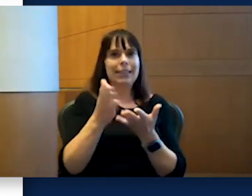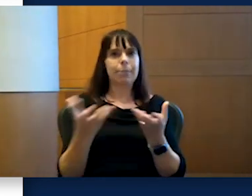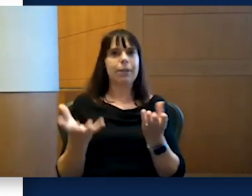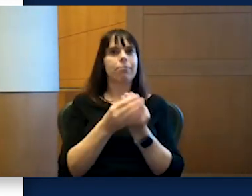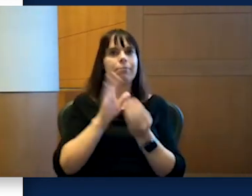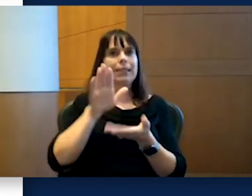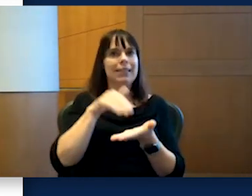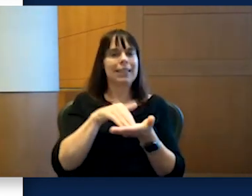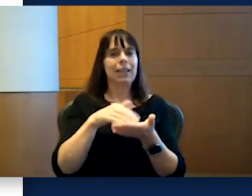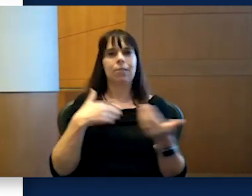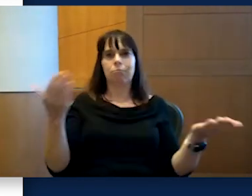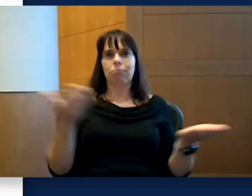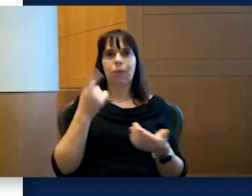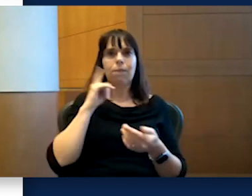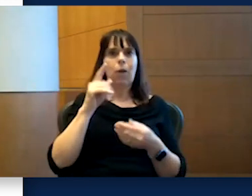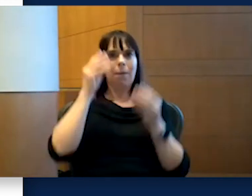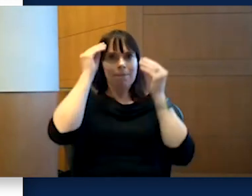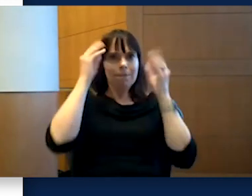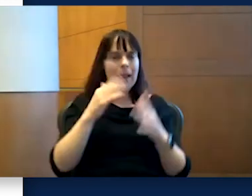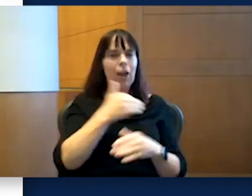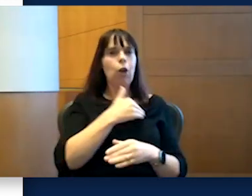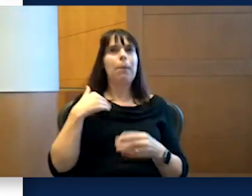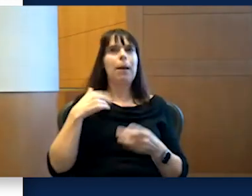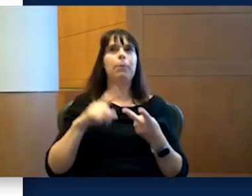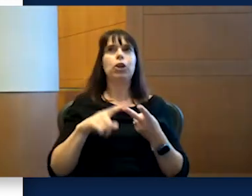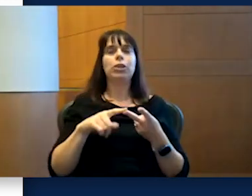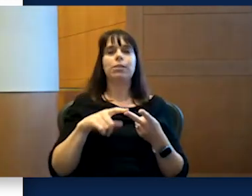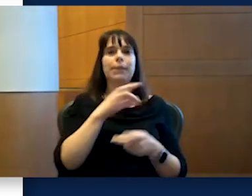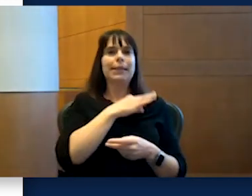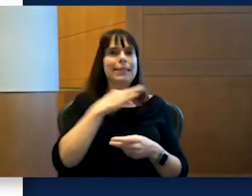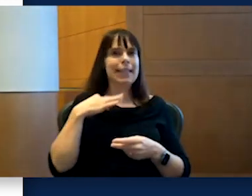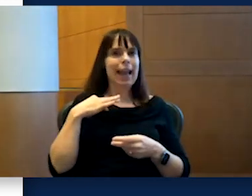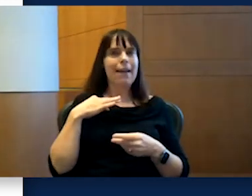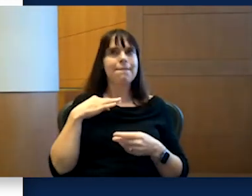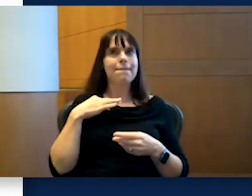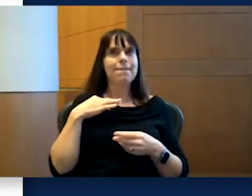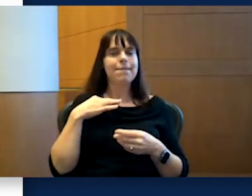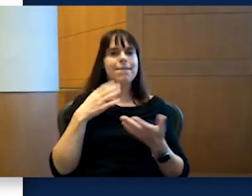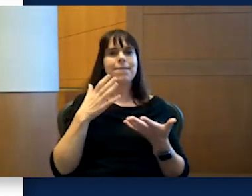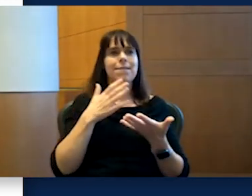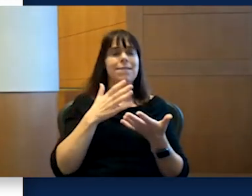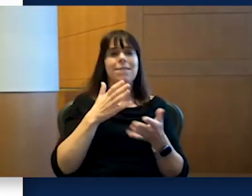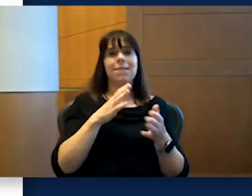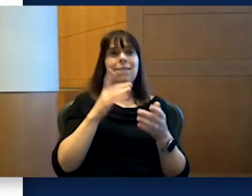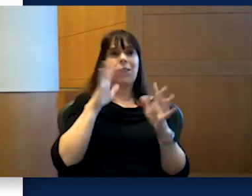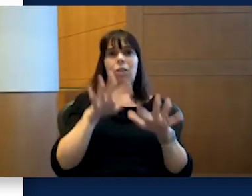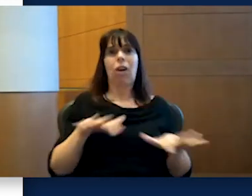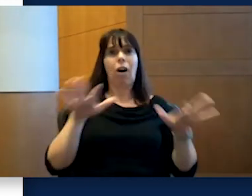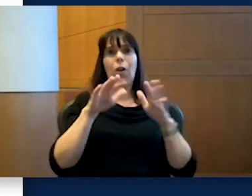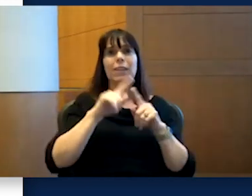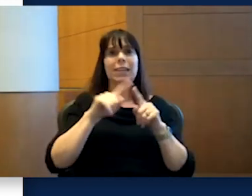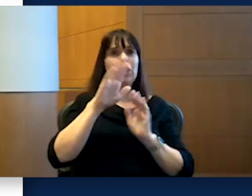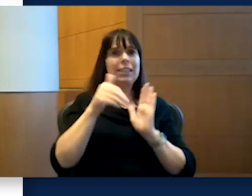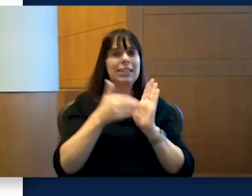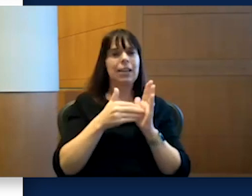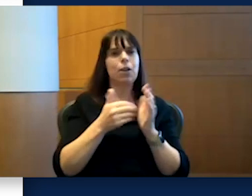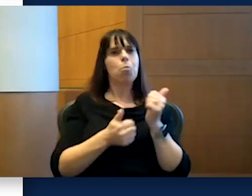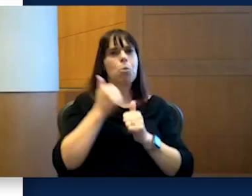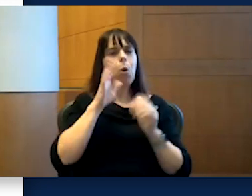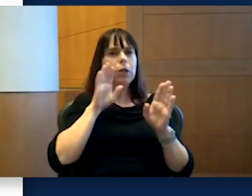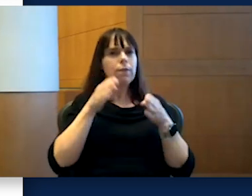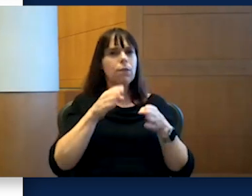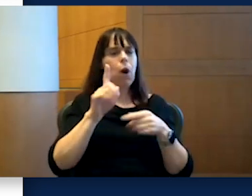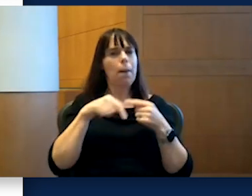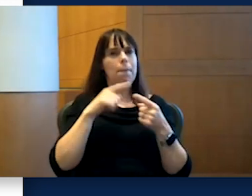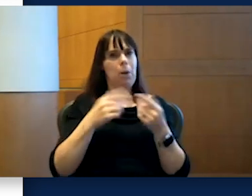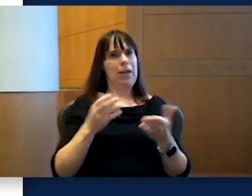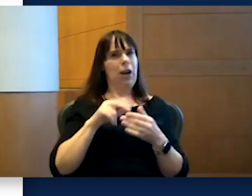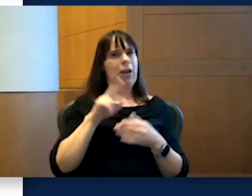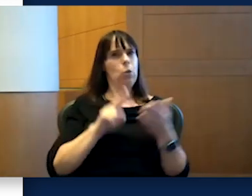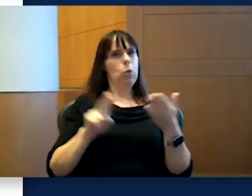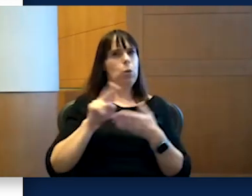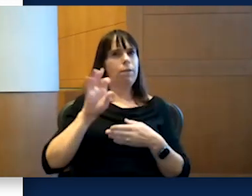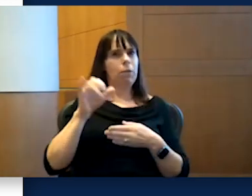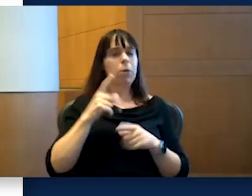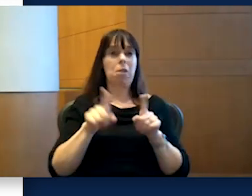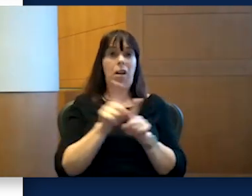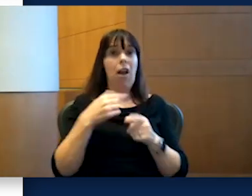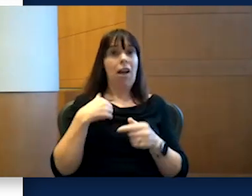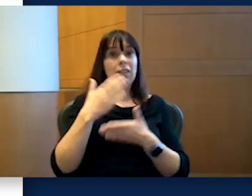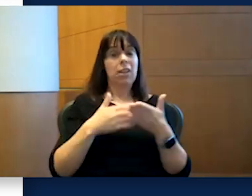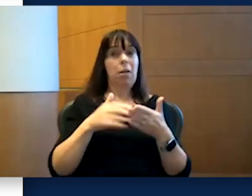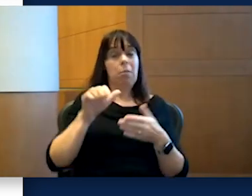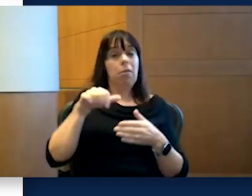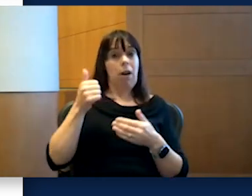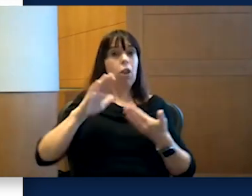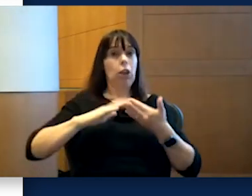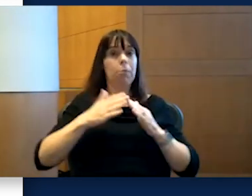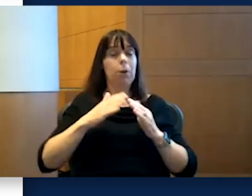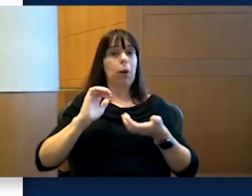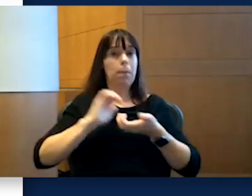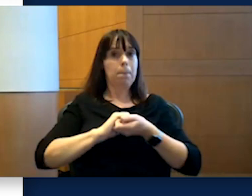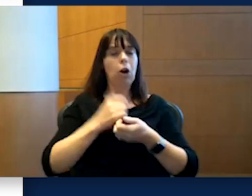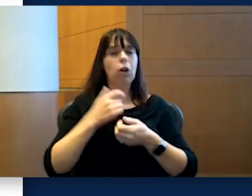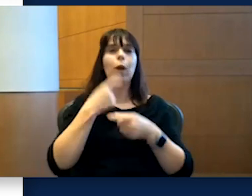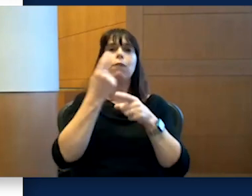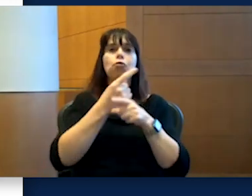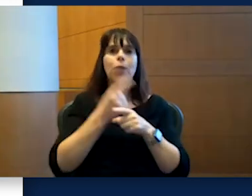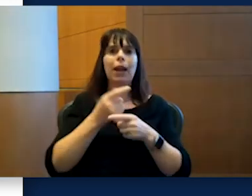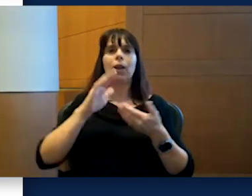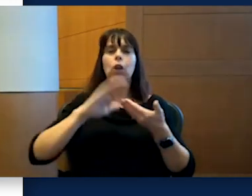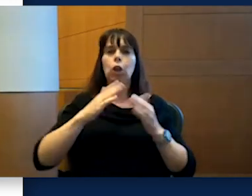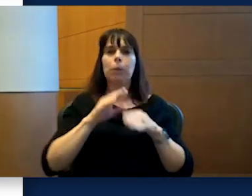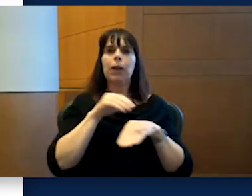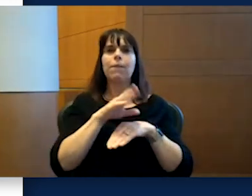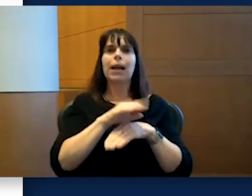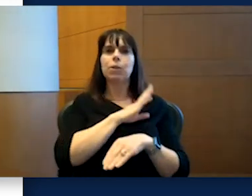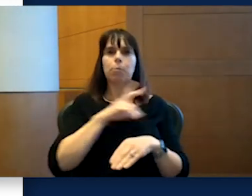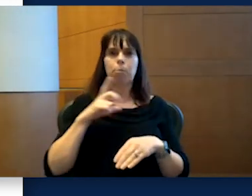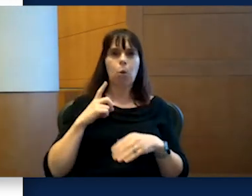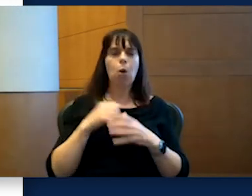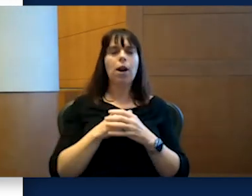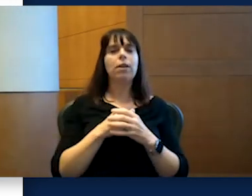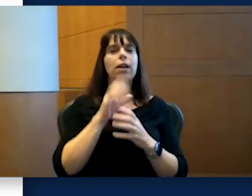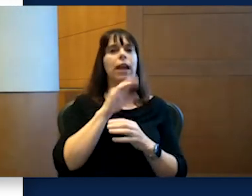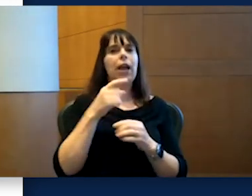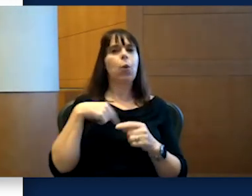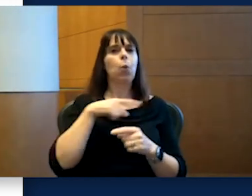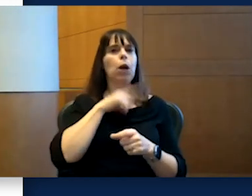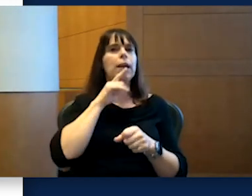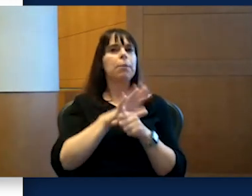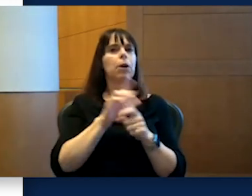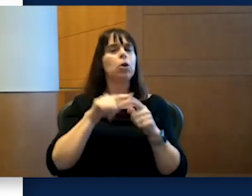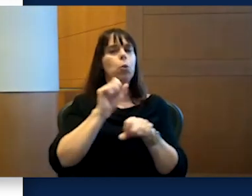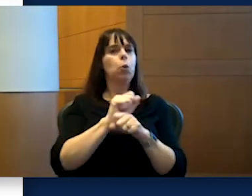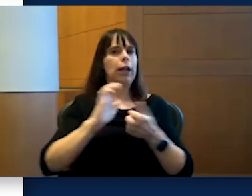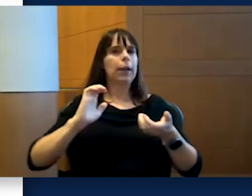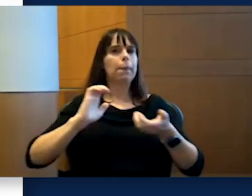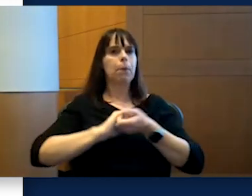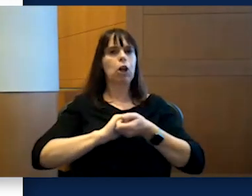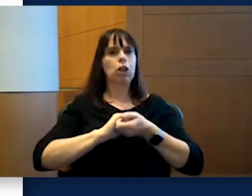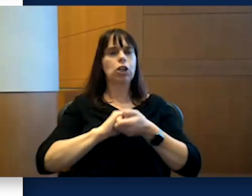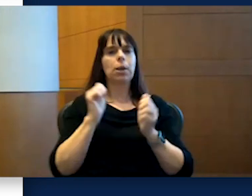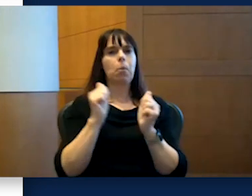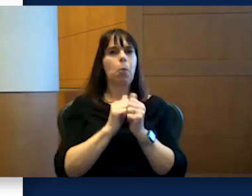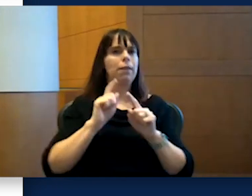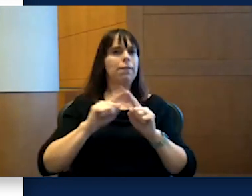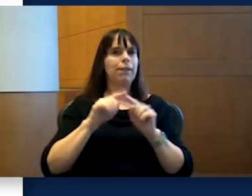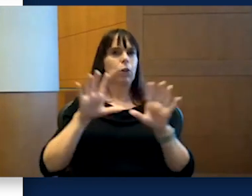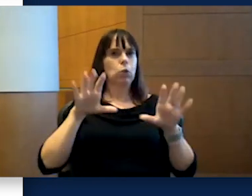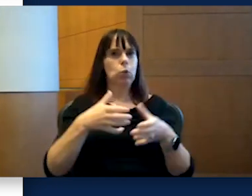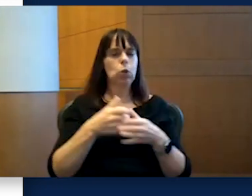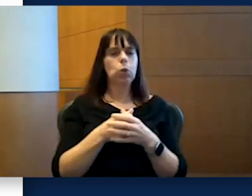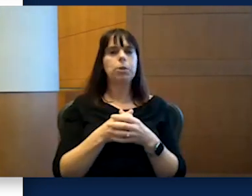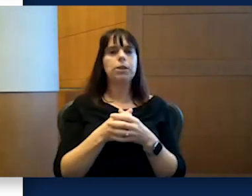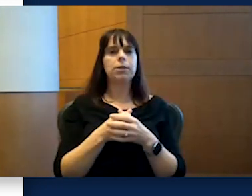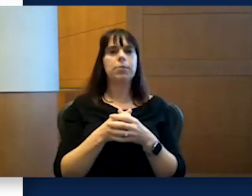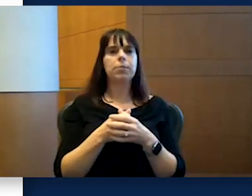So once again, we're an interdisciplinary center. We welcome membership from faculty members, from staff across the center. It's primarily focused here at U of M, although we have some community partners. We have a regular community advisory board. And we're committed to working in partnership with various groups.